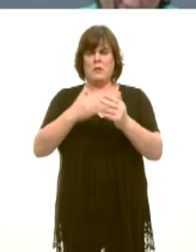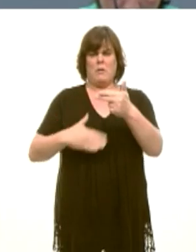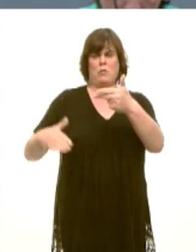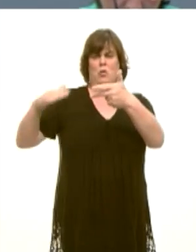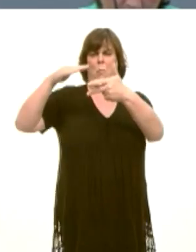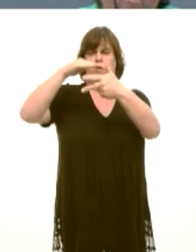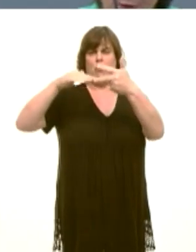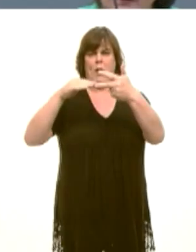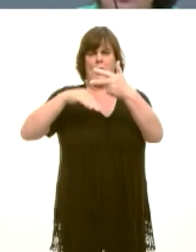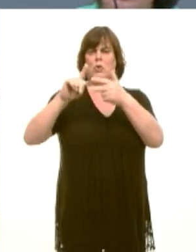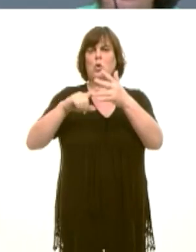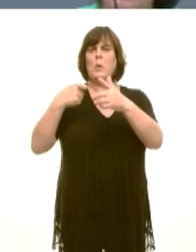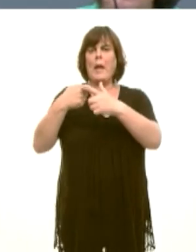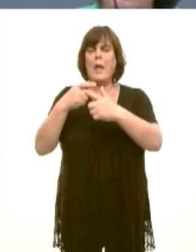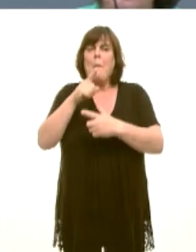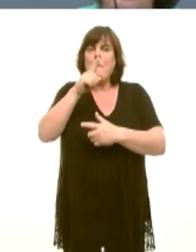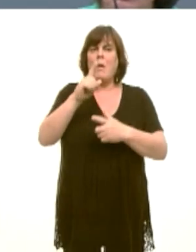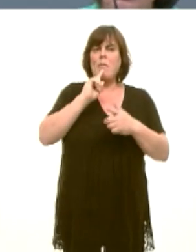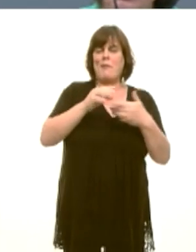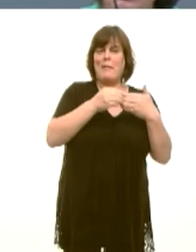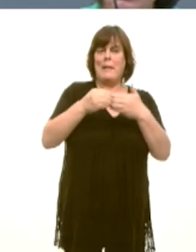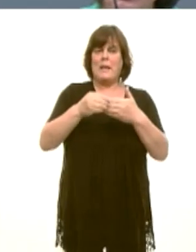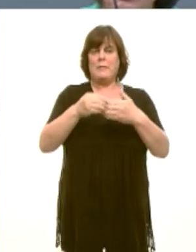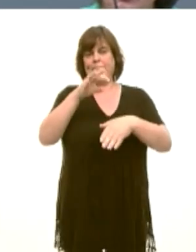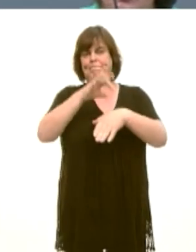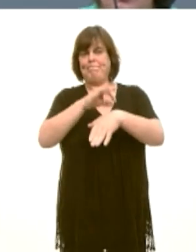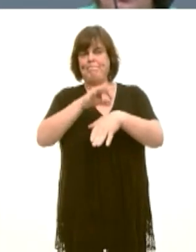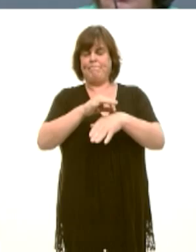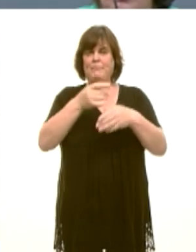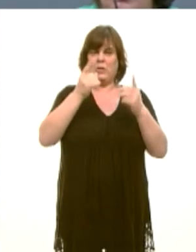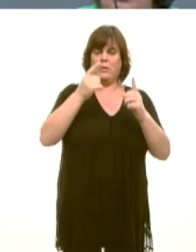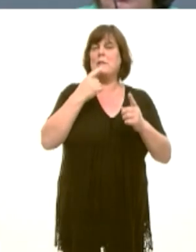were some serious issues though around wait times. Would you endorse her comments around